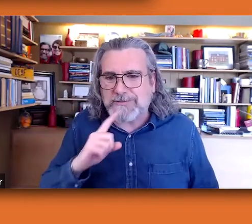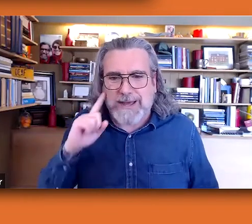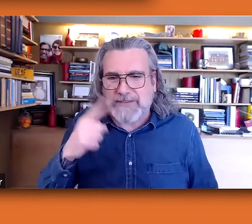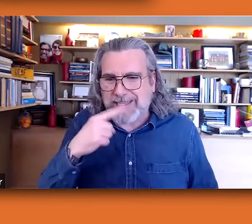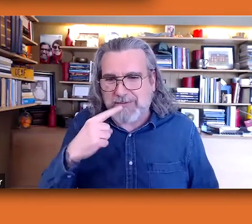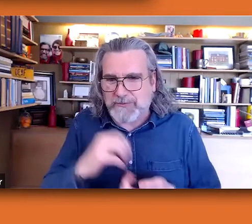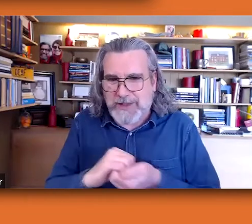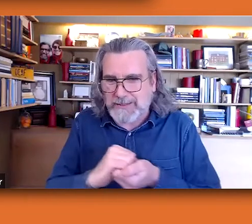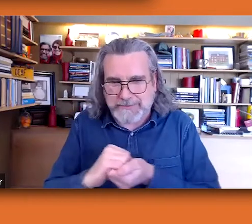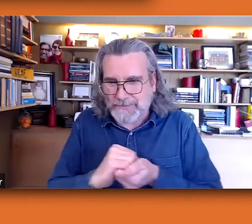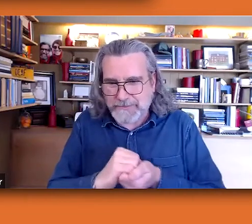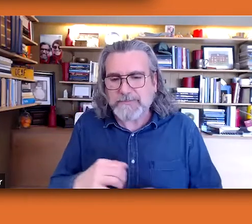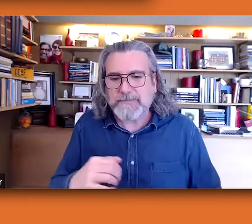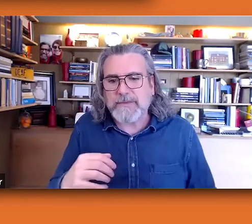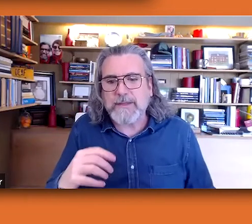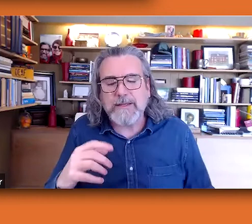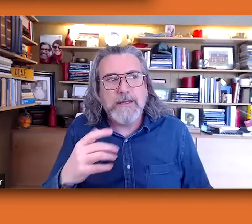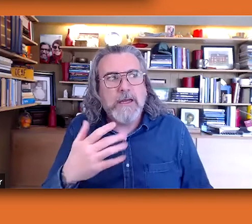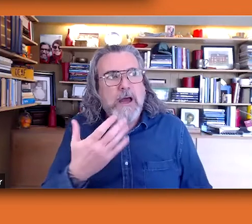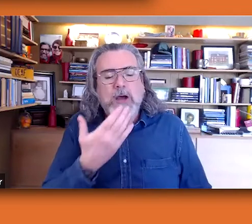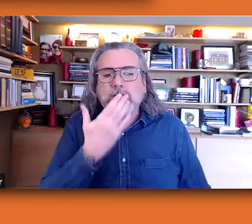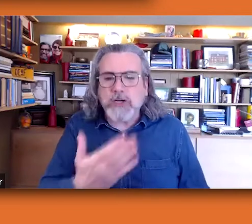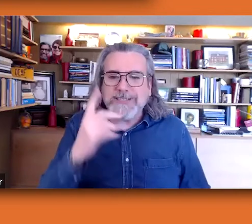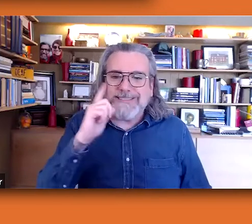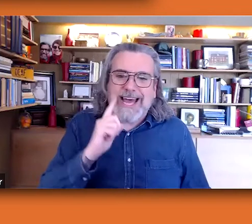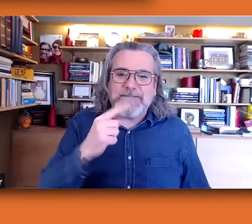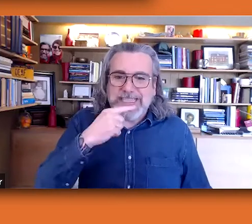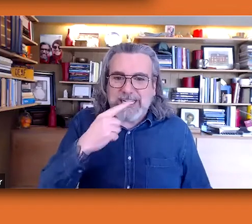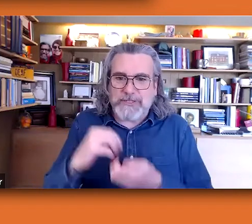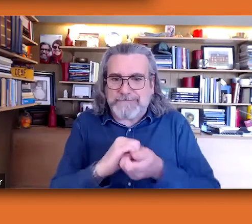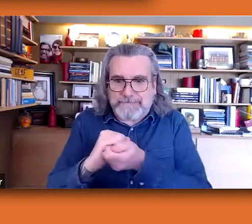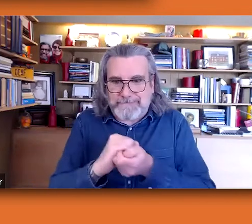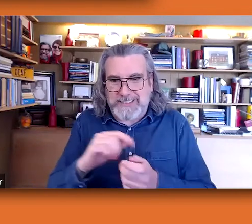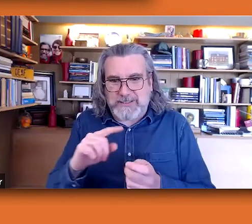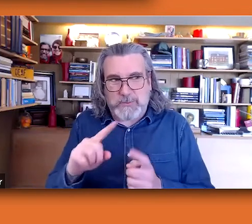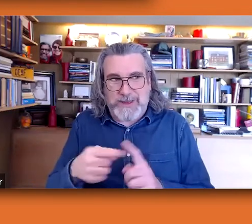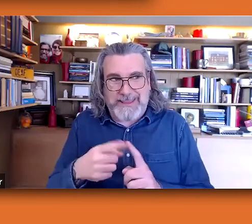but there is benefit in deaf and hearing collaboration.